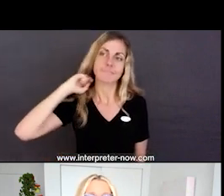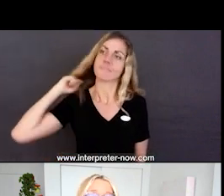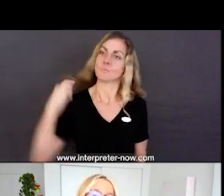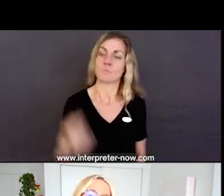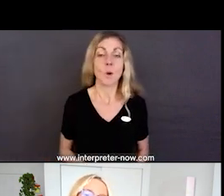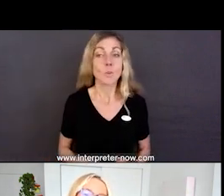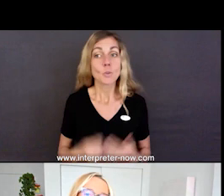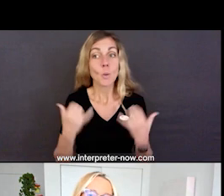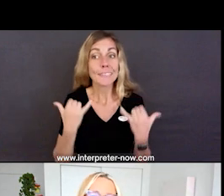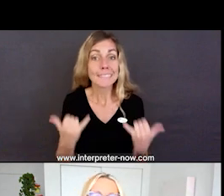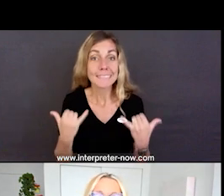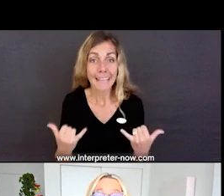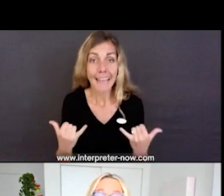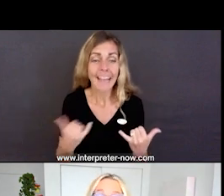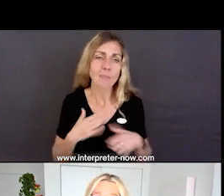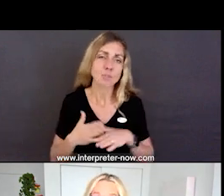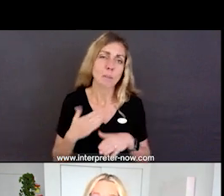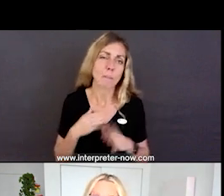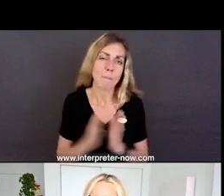So what I'm sharing today is in my book, How to Be an Ally.